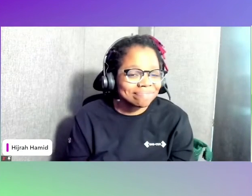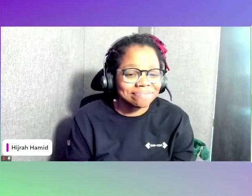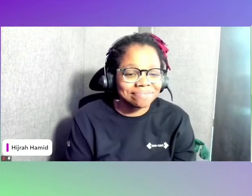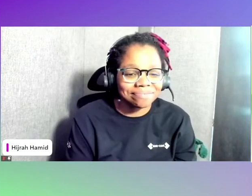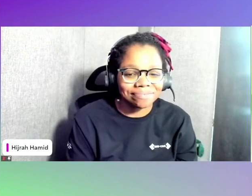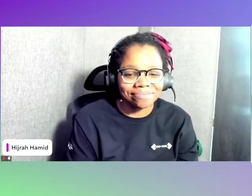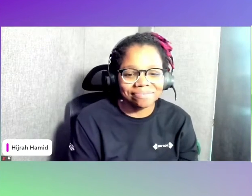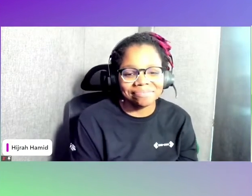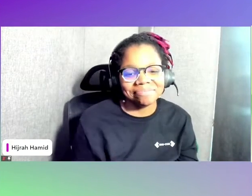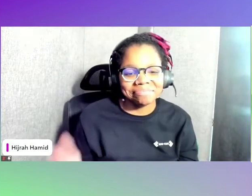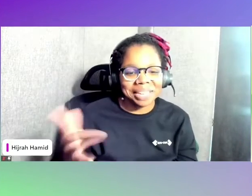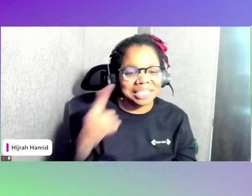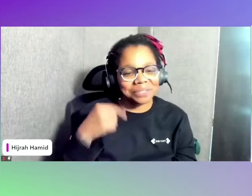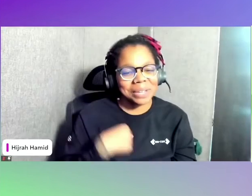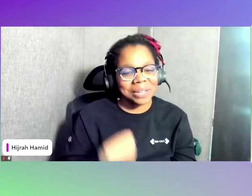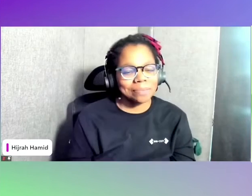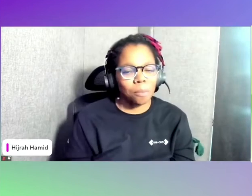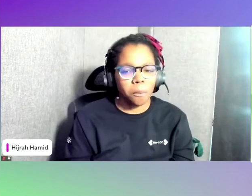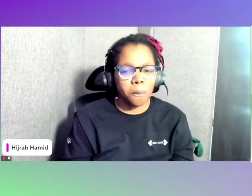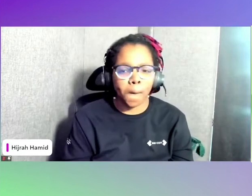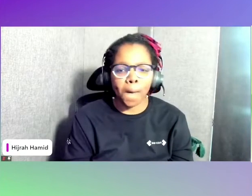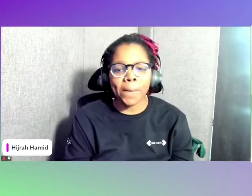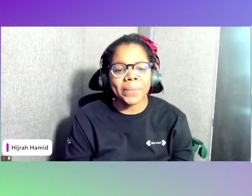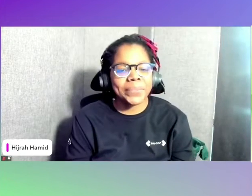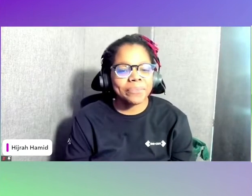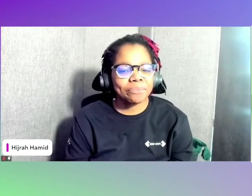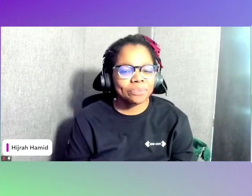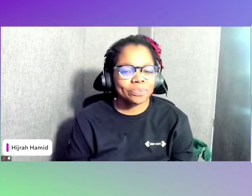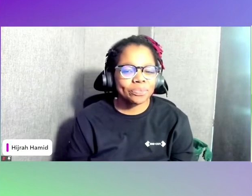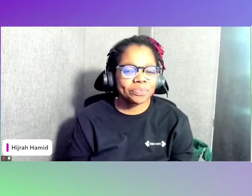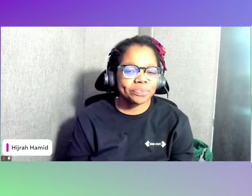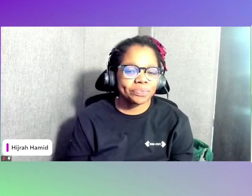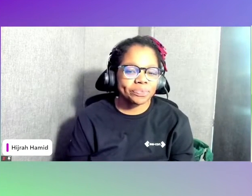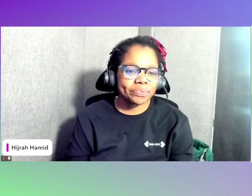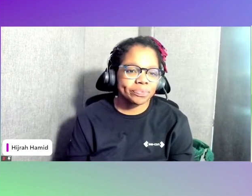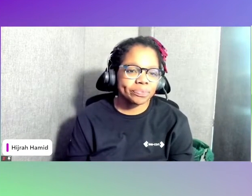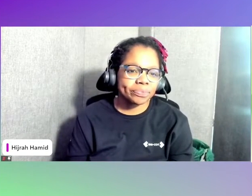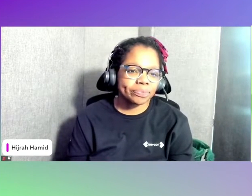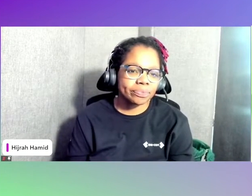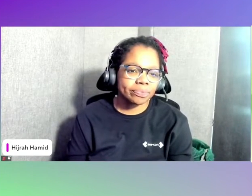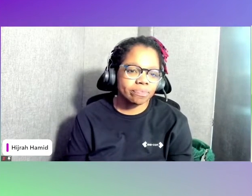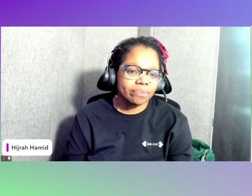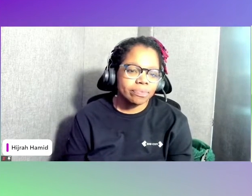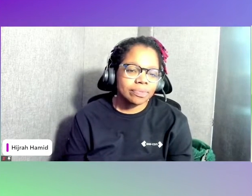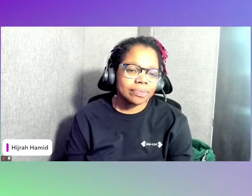also a way to open up up your design process in a way that's really exciting. And that's it for me